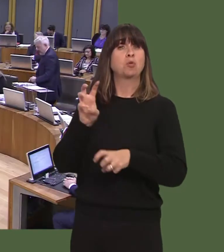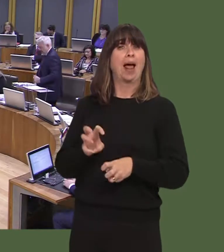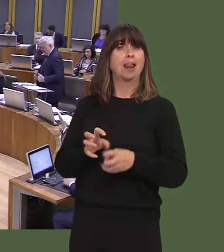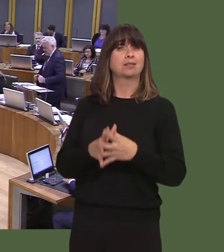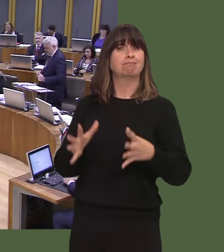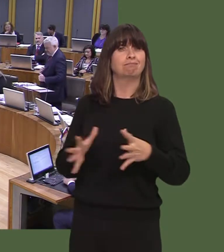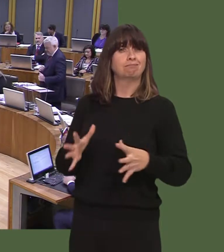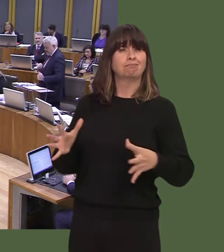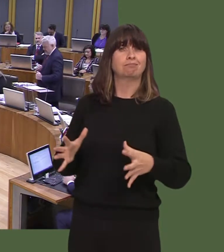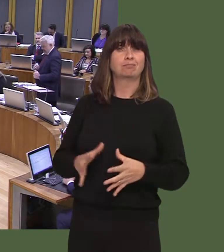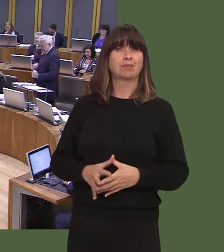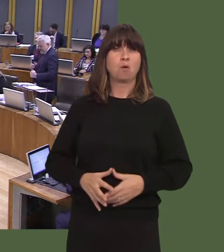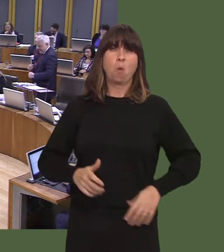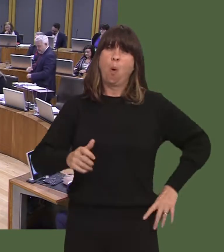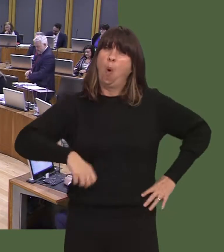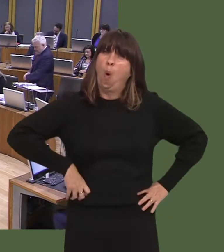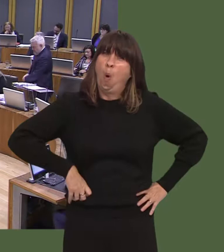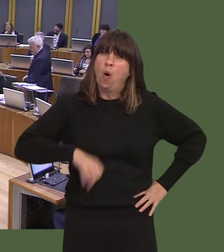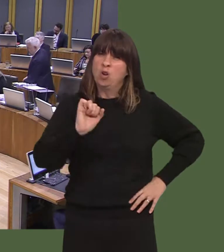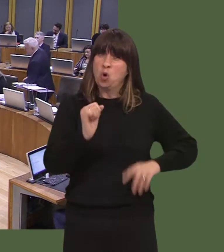Adam Price AM: The scandal of the answer that you've just given, First Minister, is that